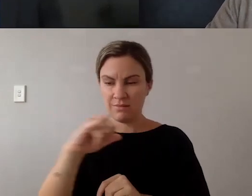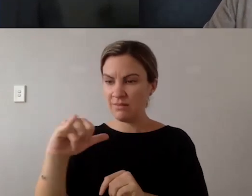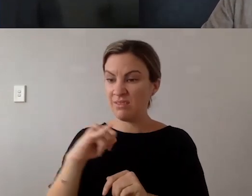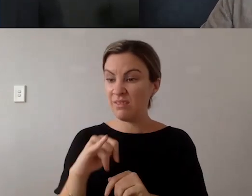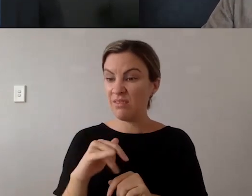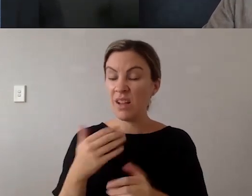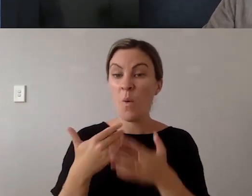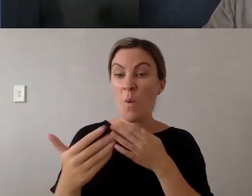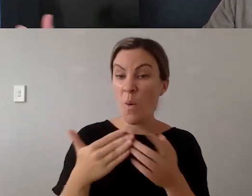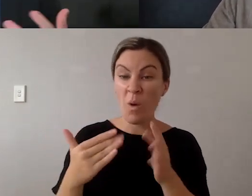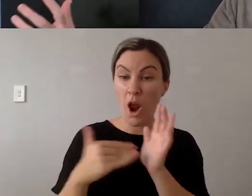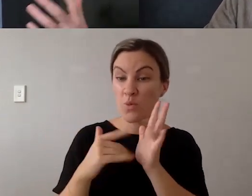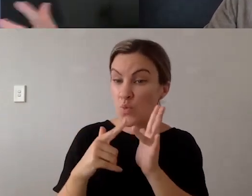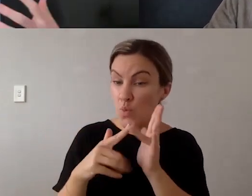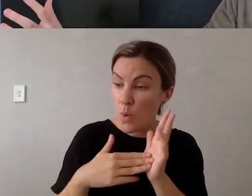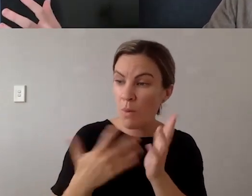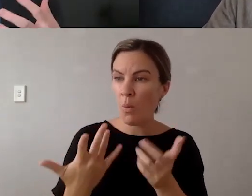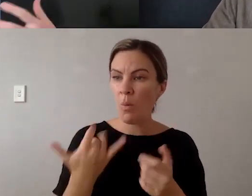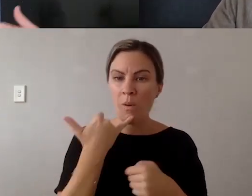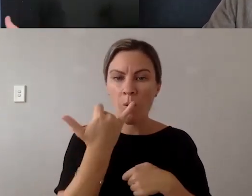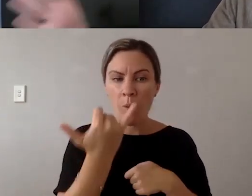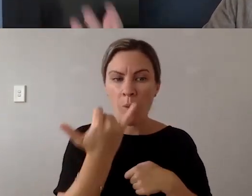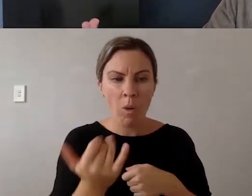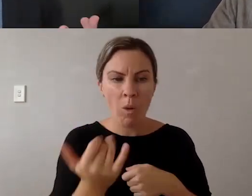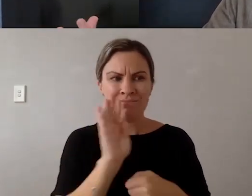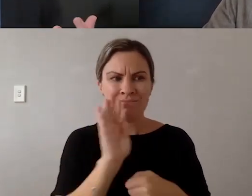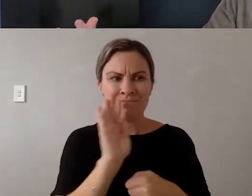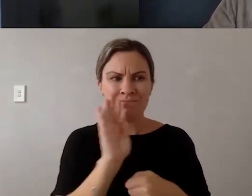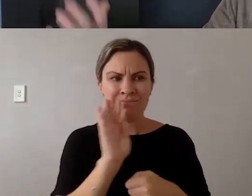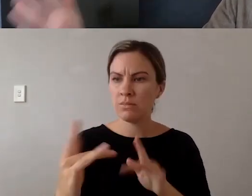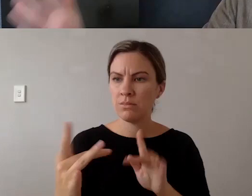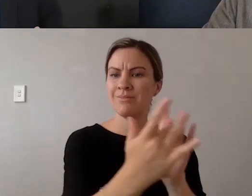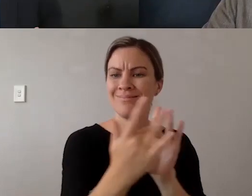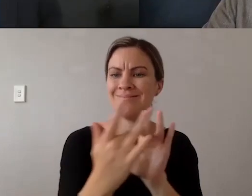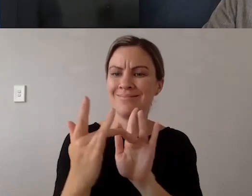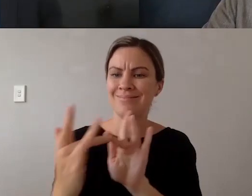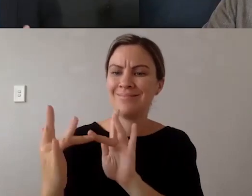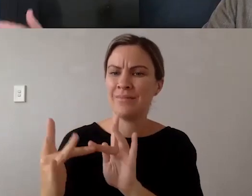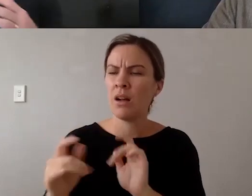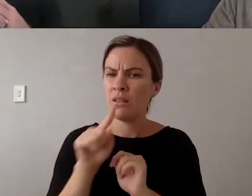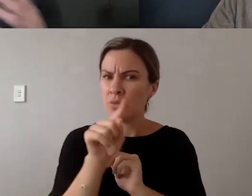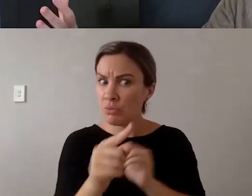Zoom and do this regularly. Get together and say, "What are some of the things going on for you? This is what's going on for me." Again, we